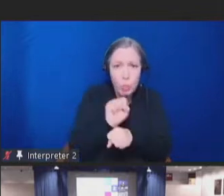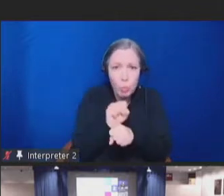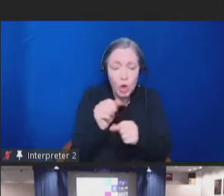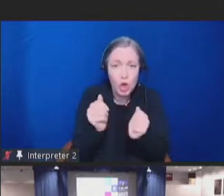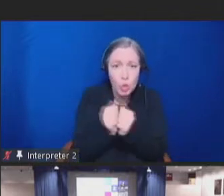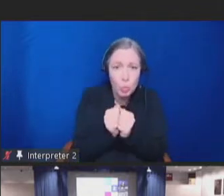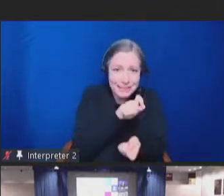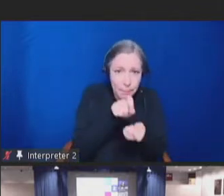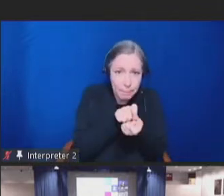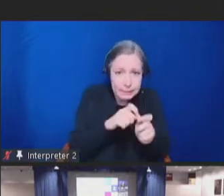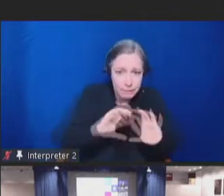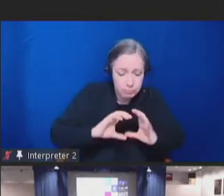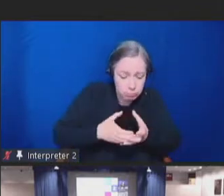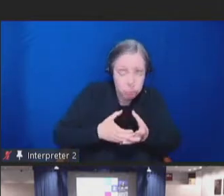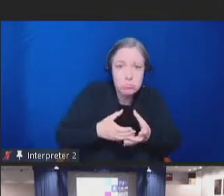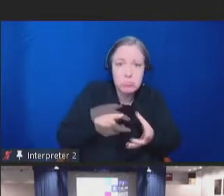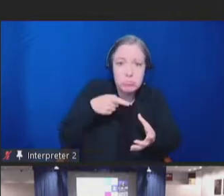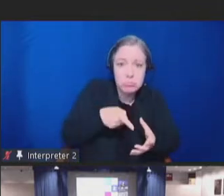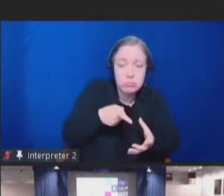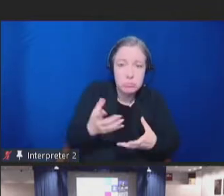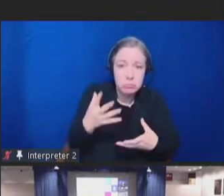with the audiences that we, you know, intended to reach.